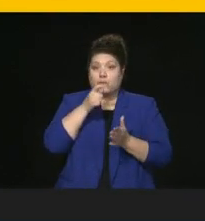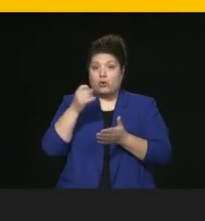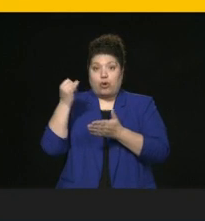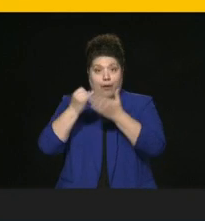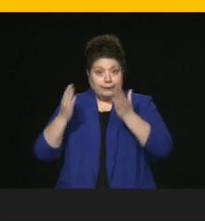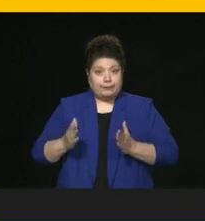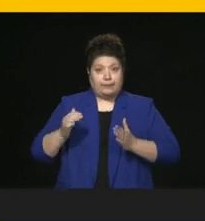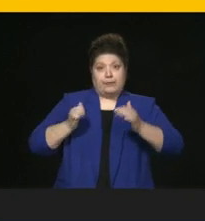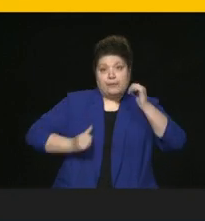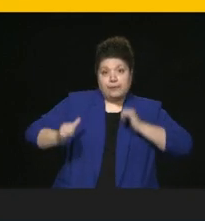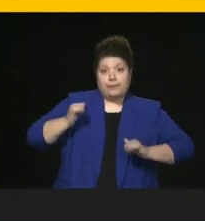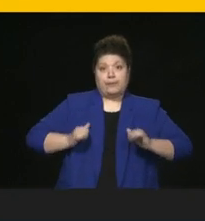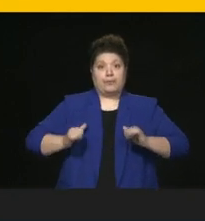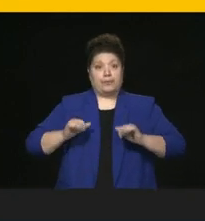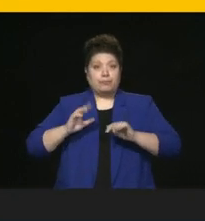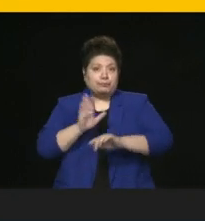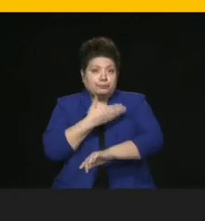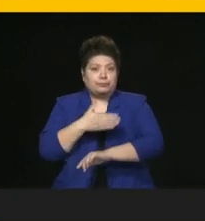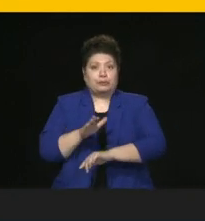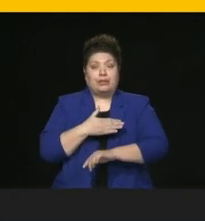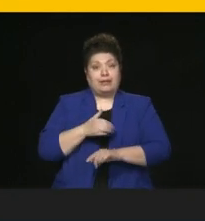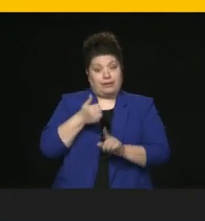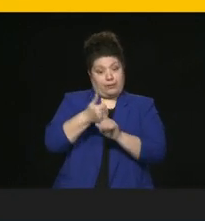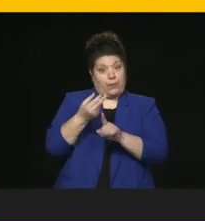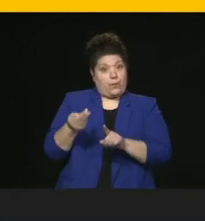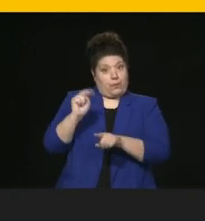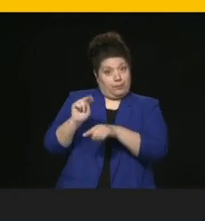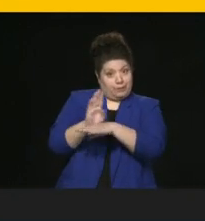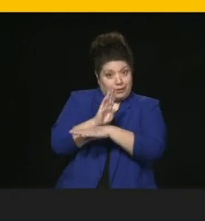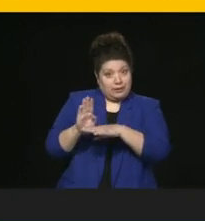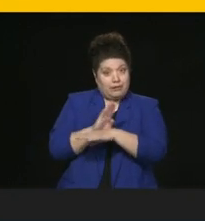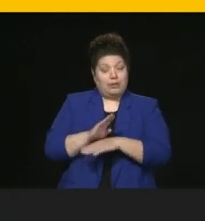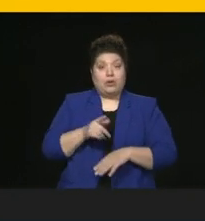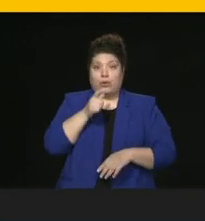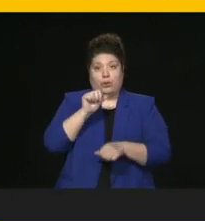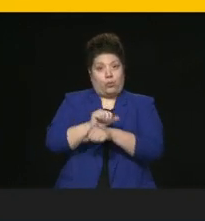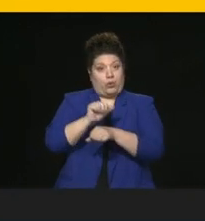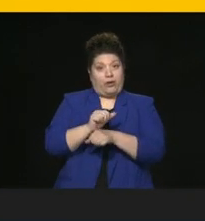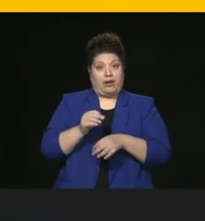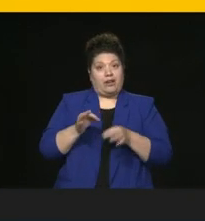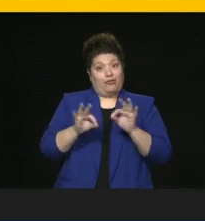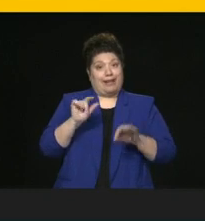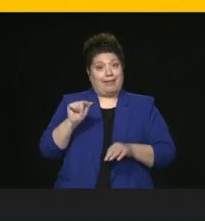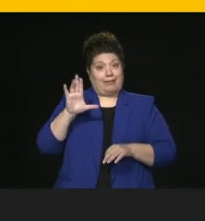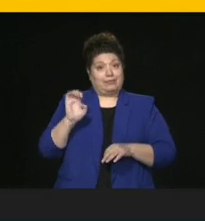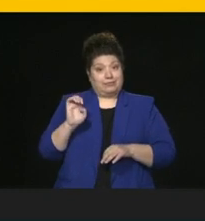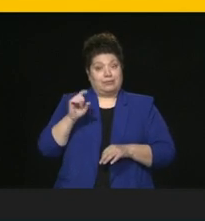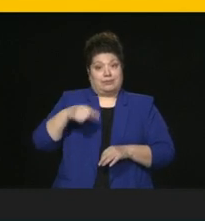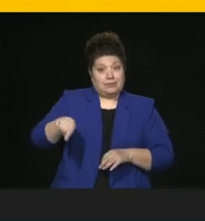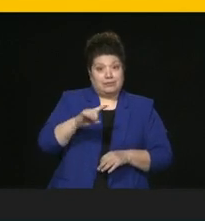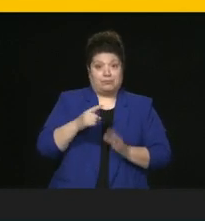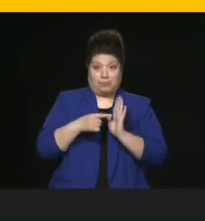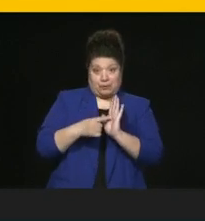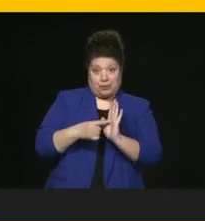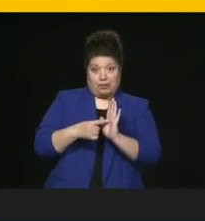INCOME, FOR EXAMPLE ARTISTS, THE SELF-EMPLOYED, FREELANCERS,